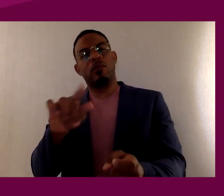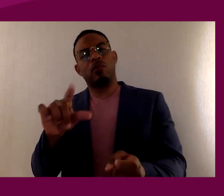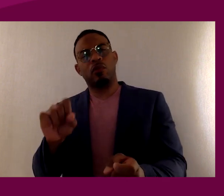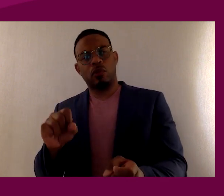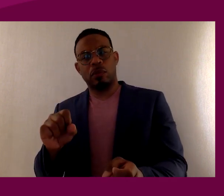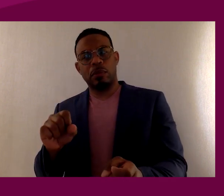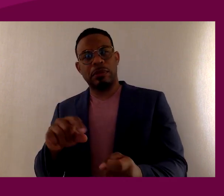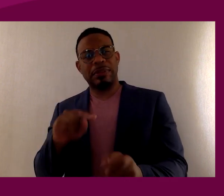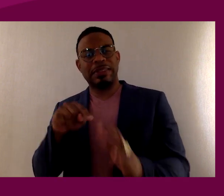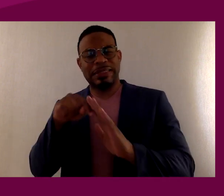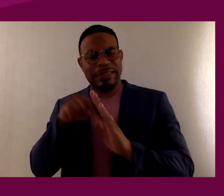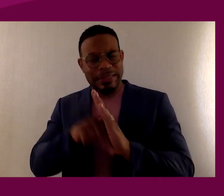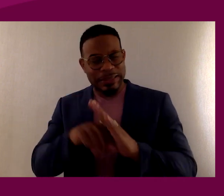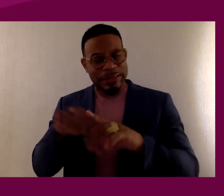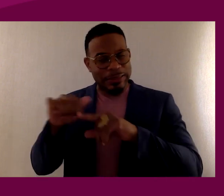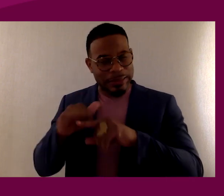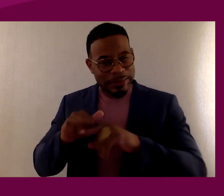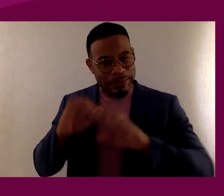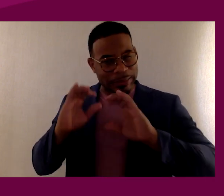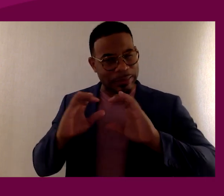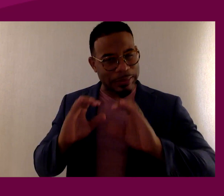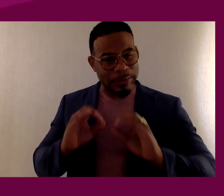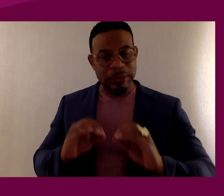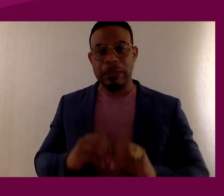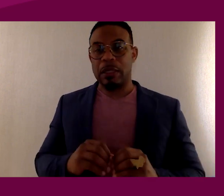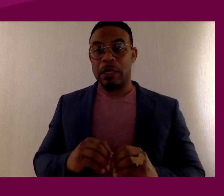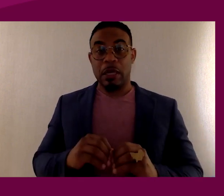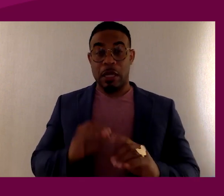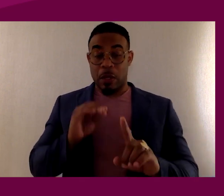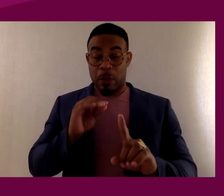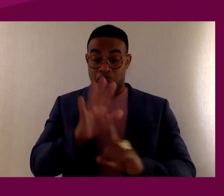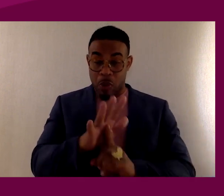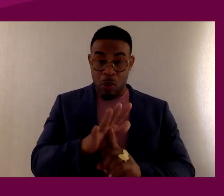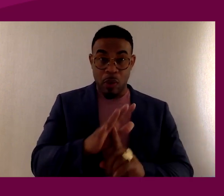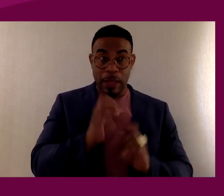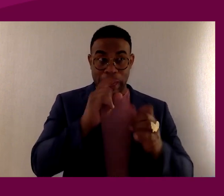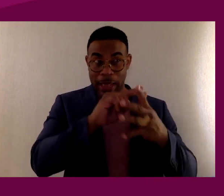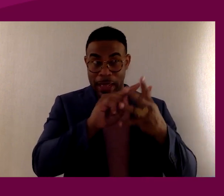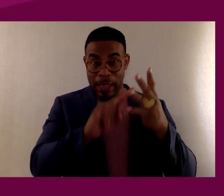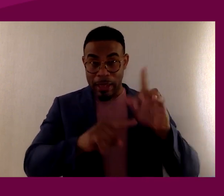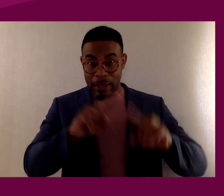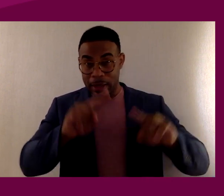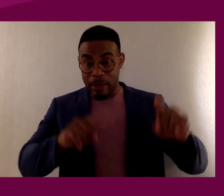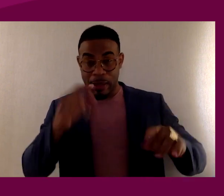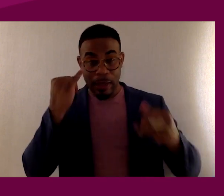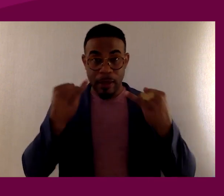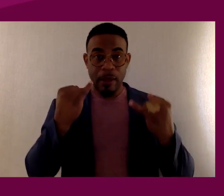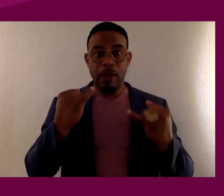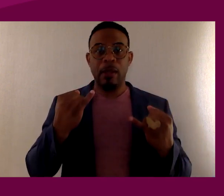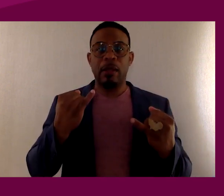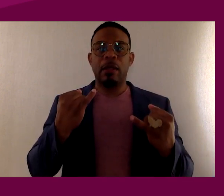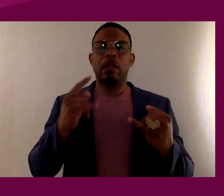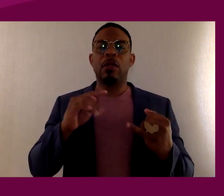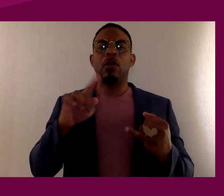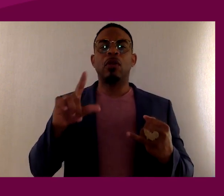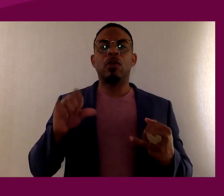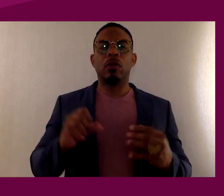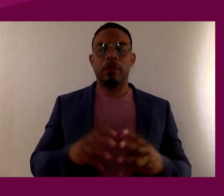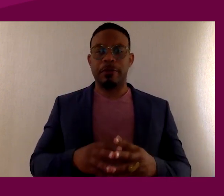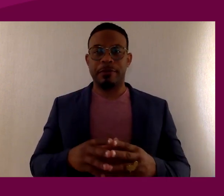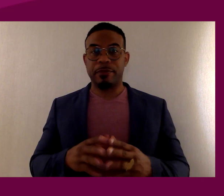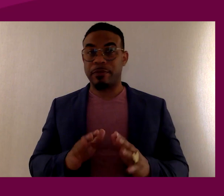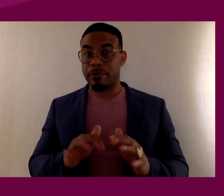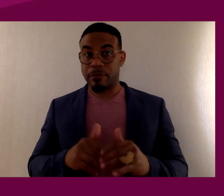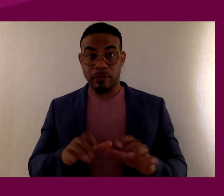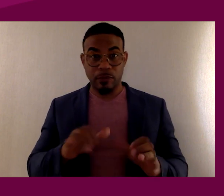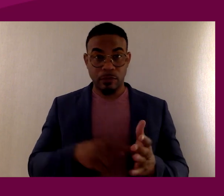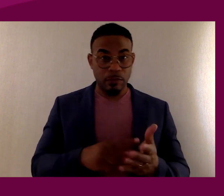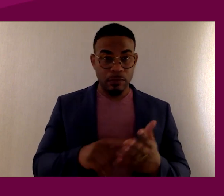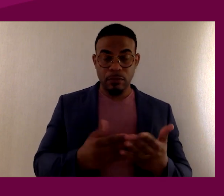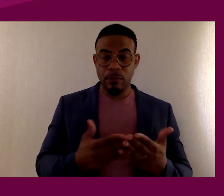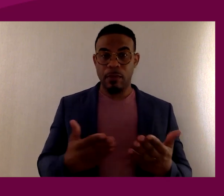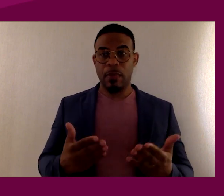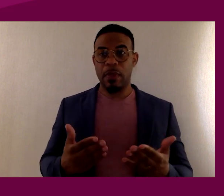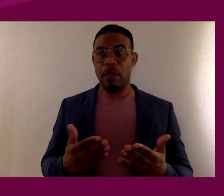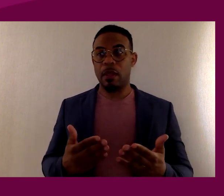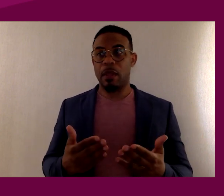So we give them an intensive training course and expose them to lots of these ideas and tools and